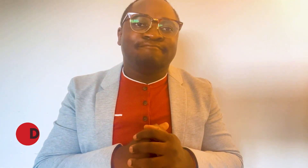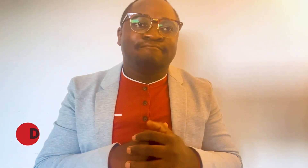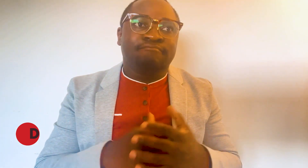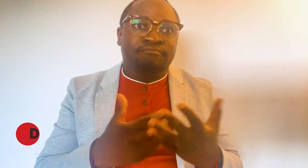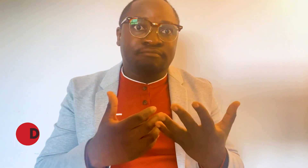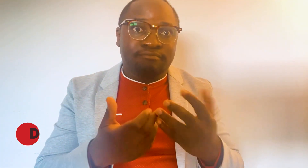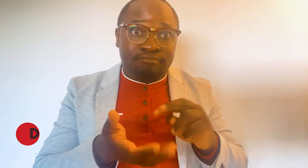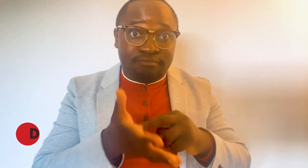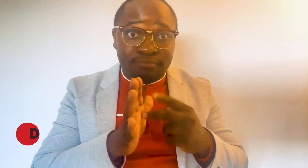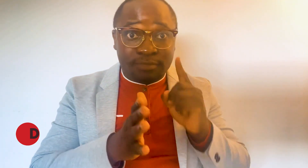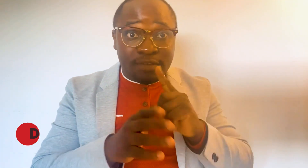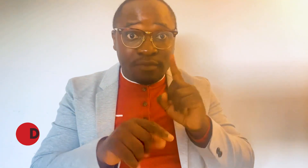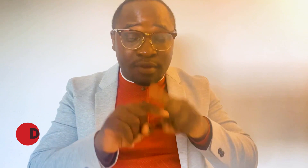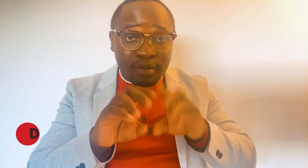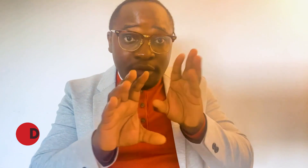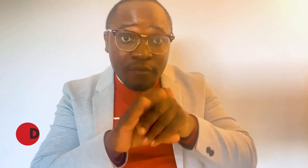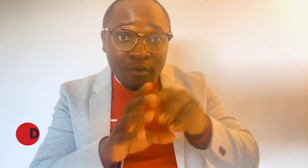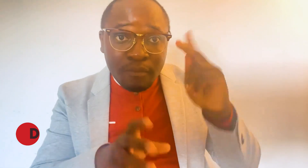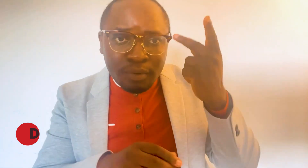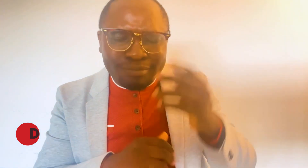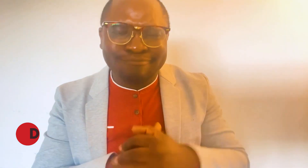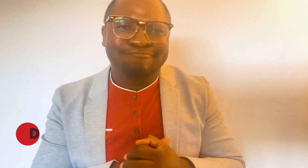No. Does this mean Deaf people cannot be involved in politics?